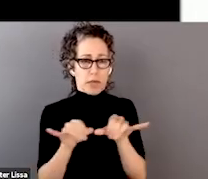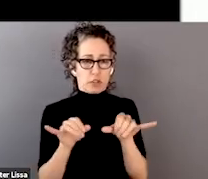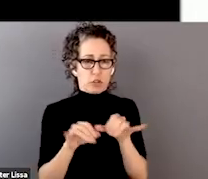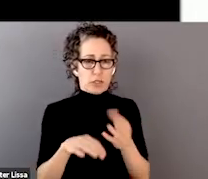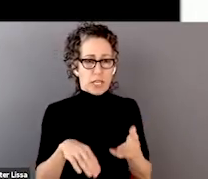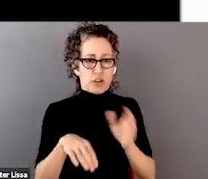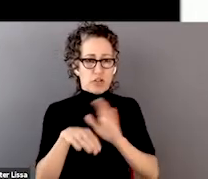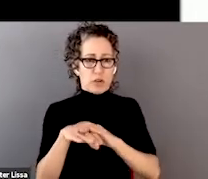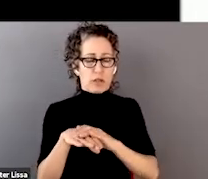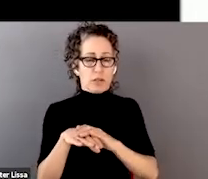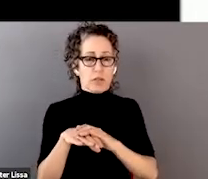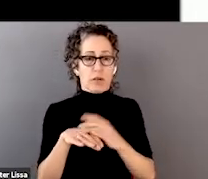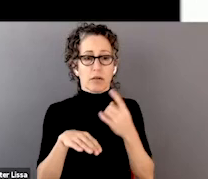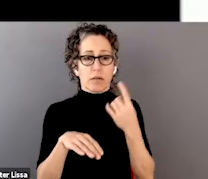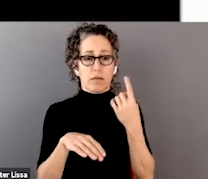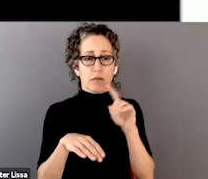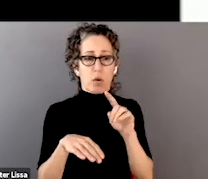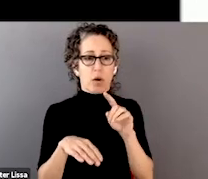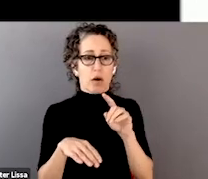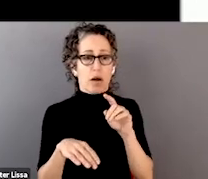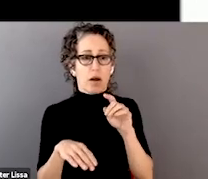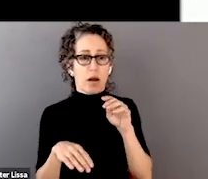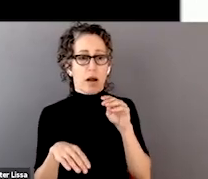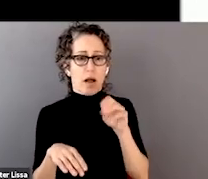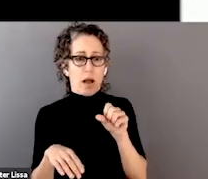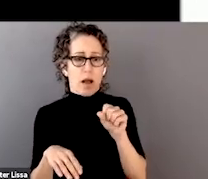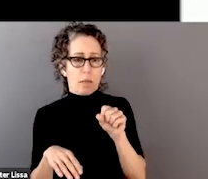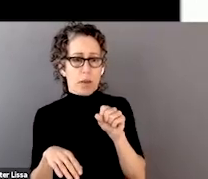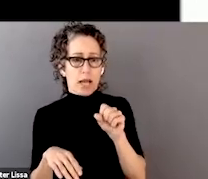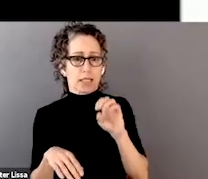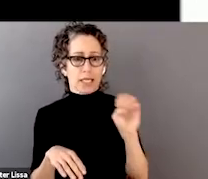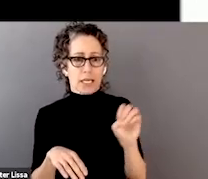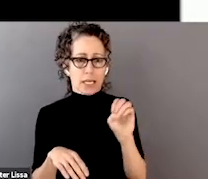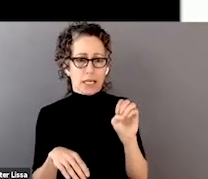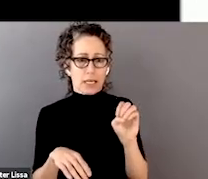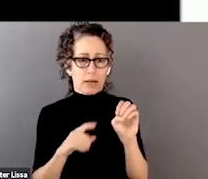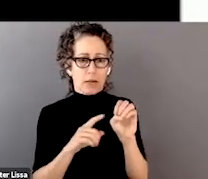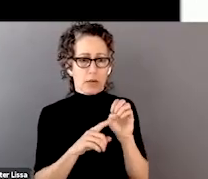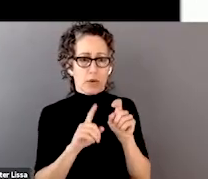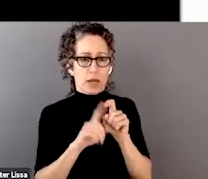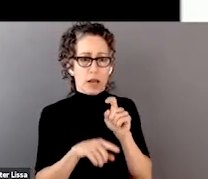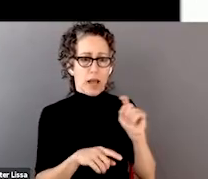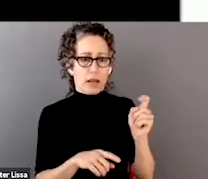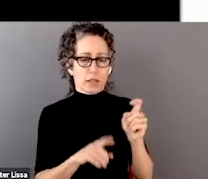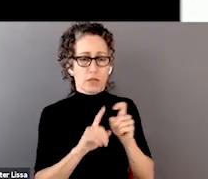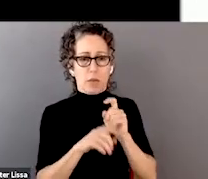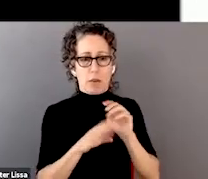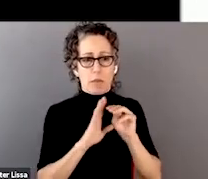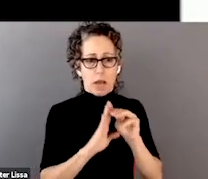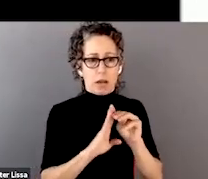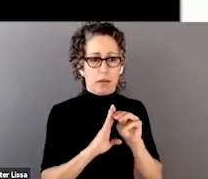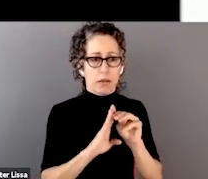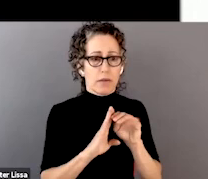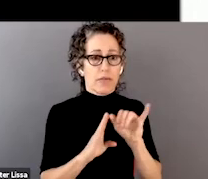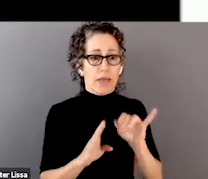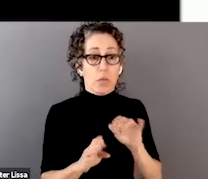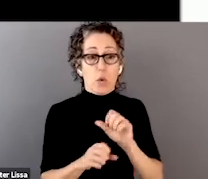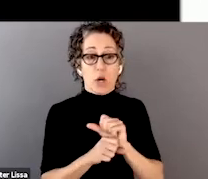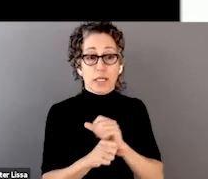to the MSE, where, X, from the model is the interpretable, sensitive and also model-free measure,